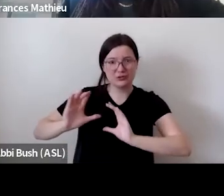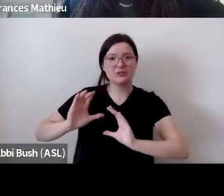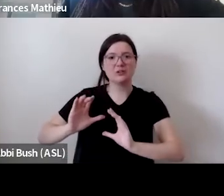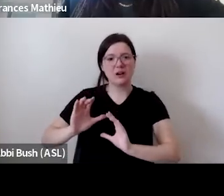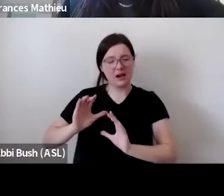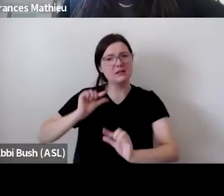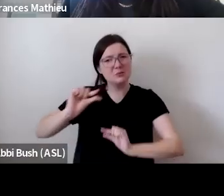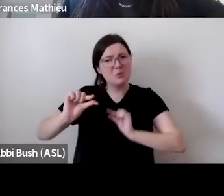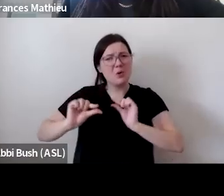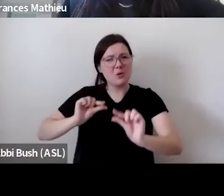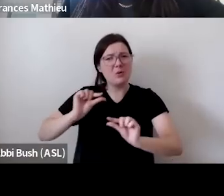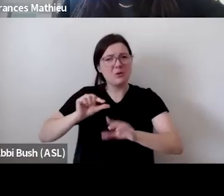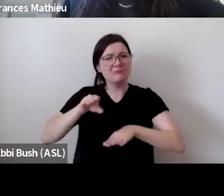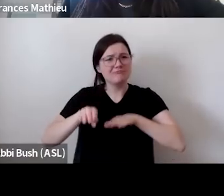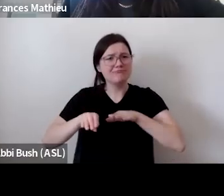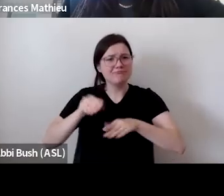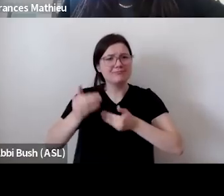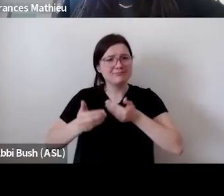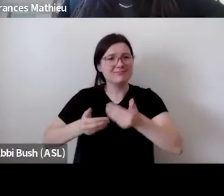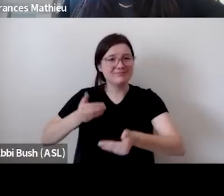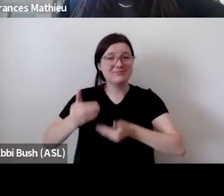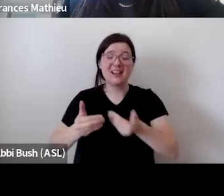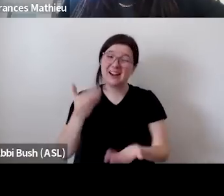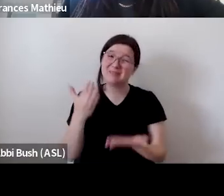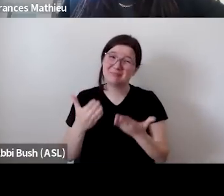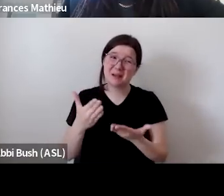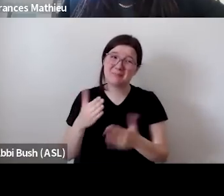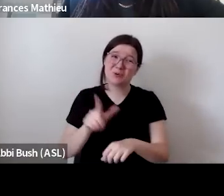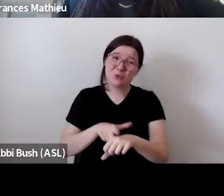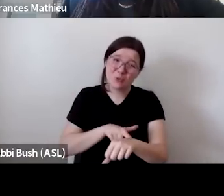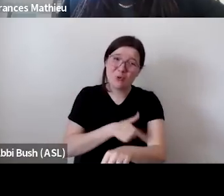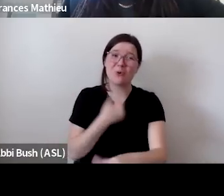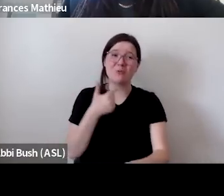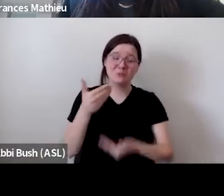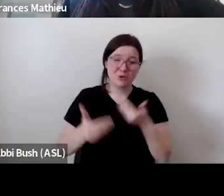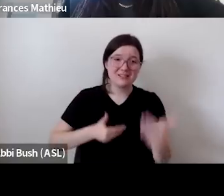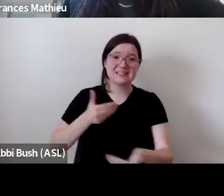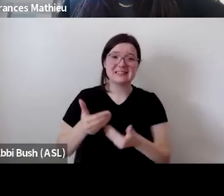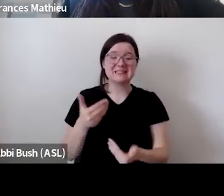And it may be a, a long, a long ride, and that's the, you know, nature of treating folks